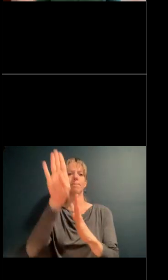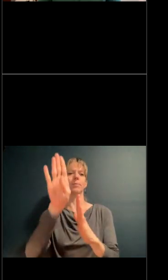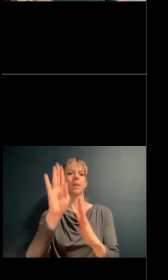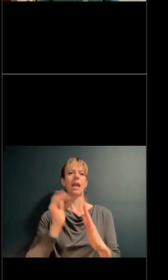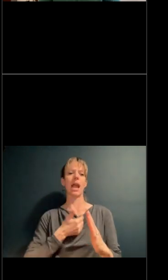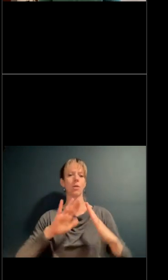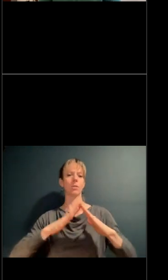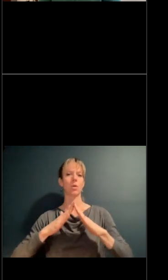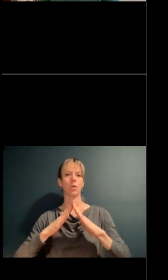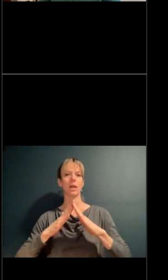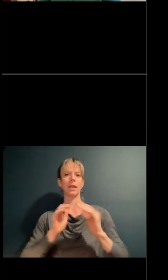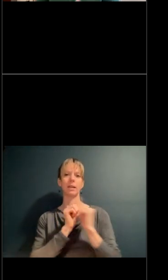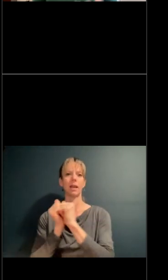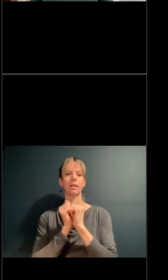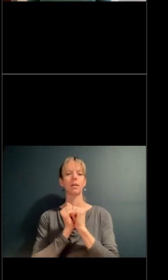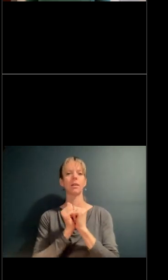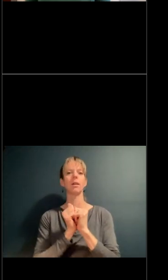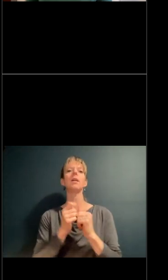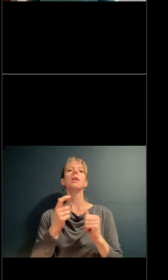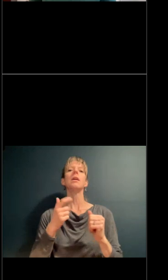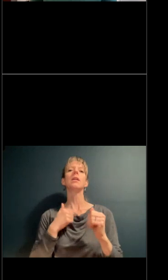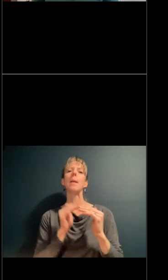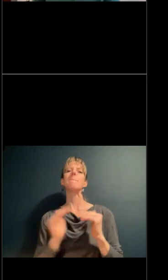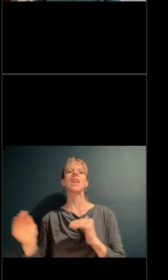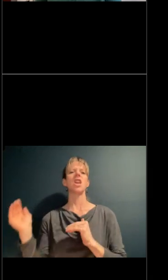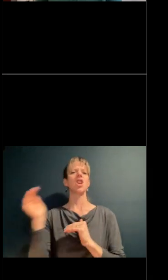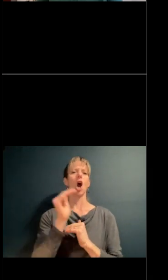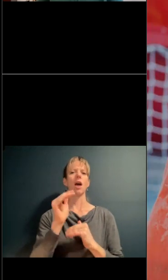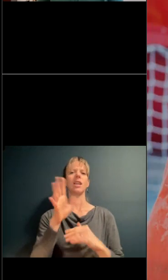The talk is called Beyond Inclusion: Moving from Barriers to Belonging Webinar.